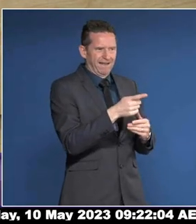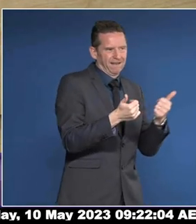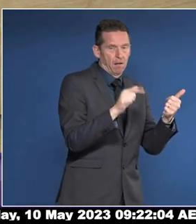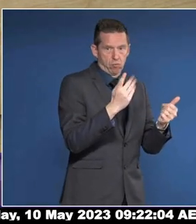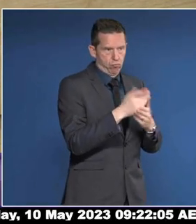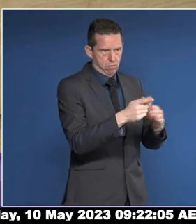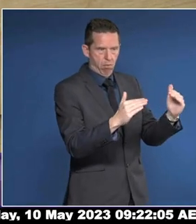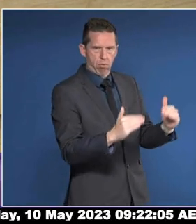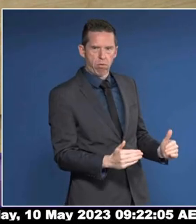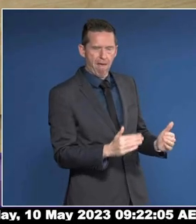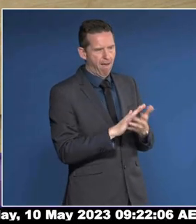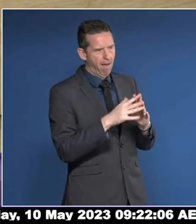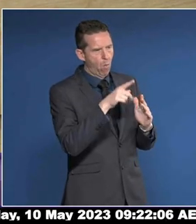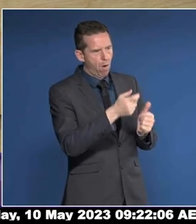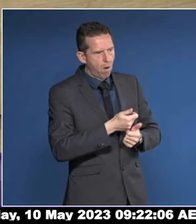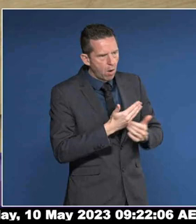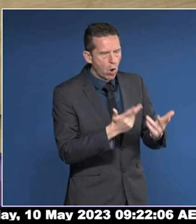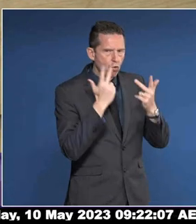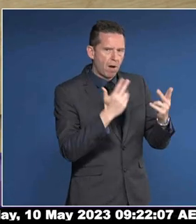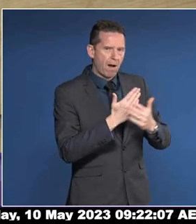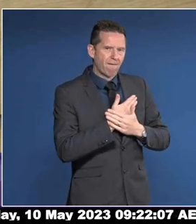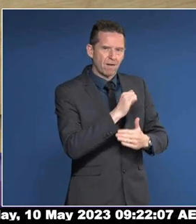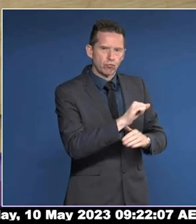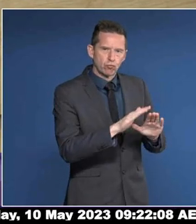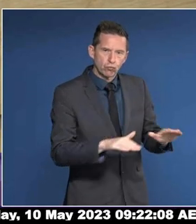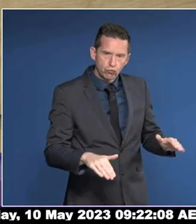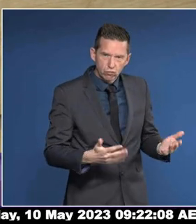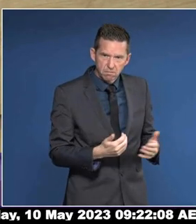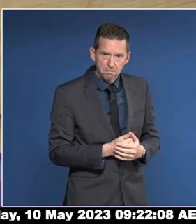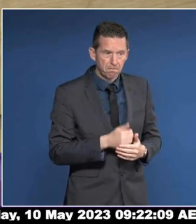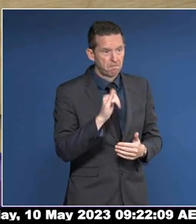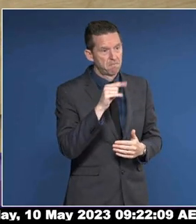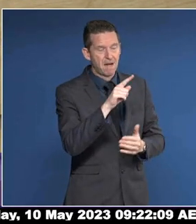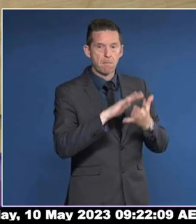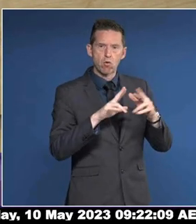Mm-hmm. MS EASTMAN: A parent who might be professing to do their best. Mm-hmm.